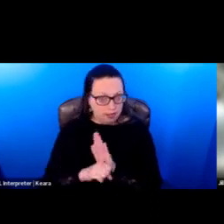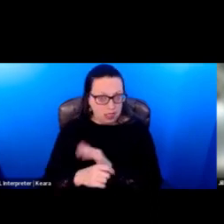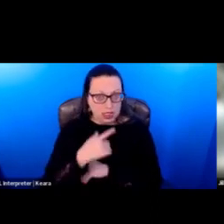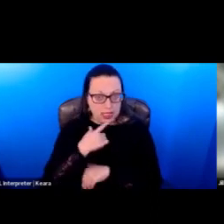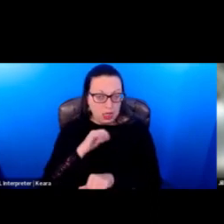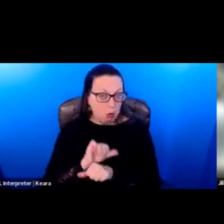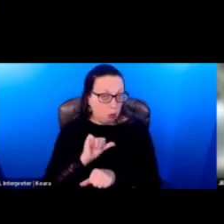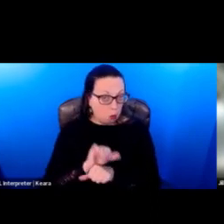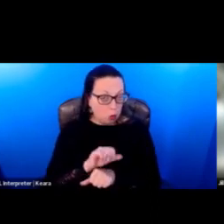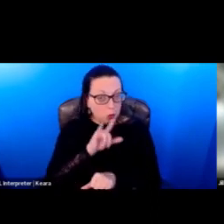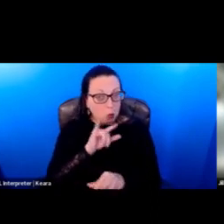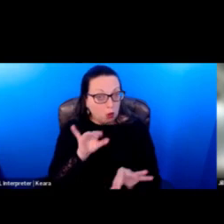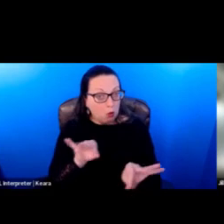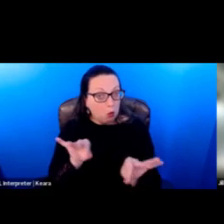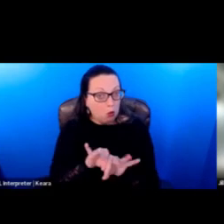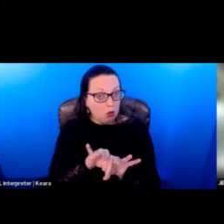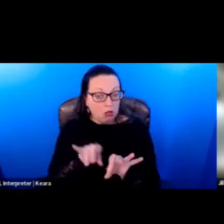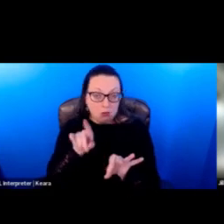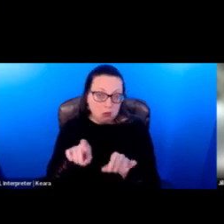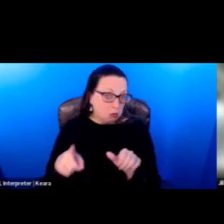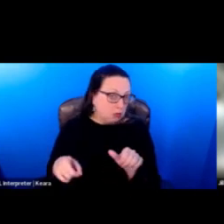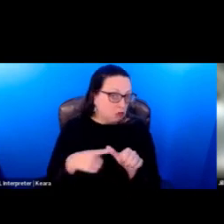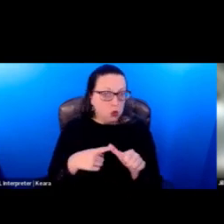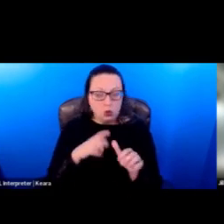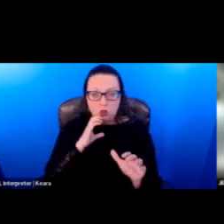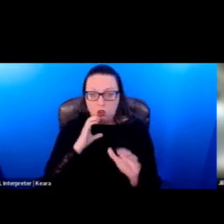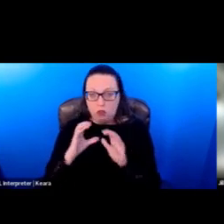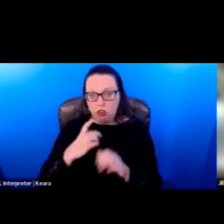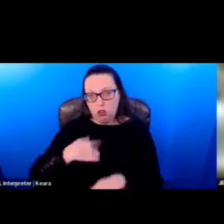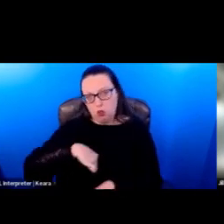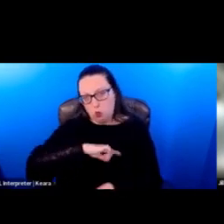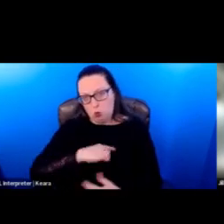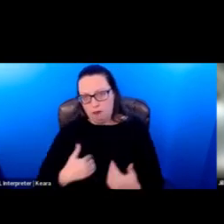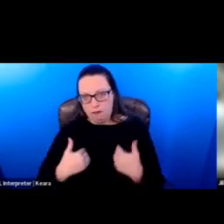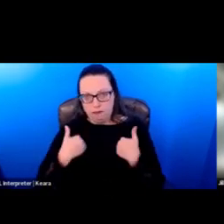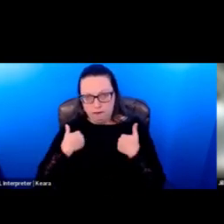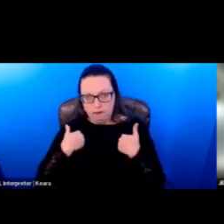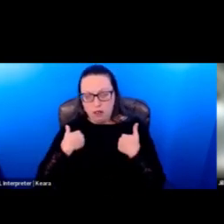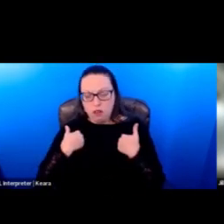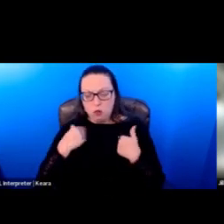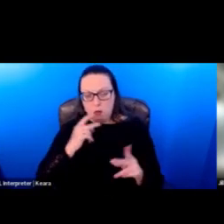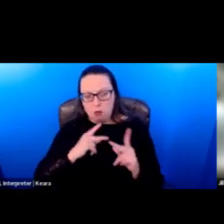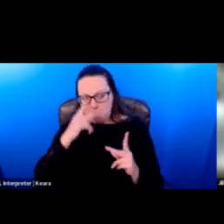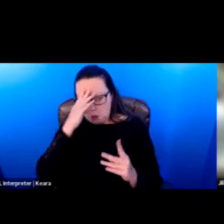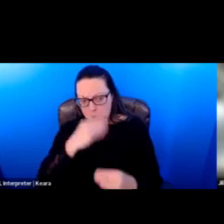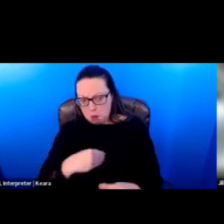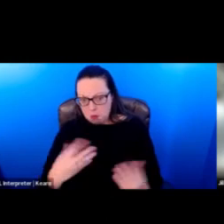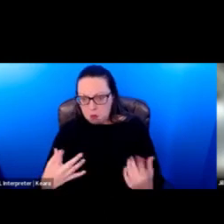really matters and needs to be one of the first conversations that we have to let people know that they can work and resources